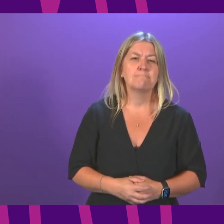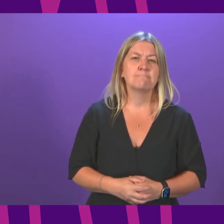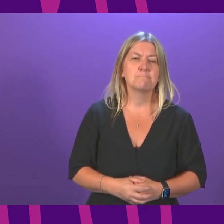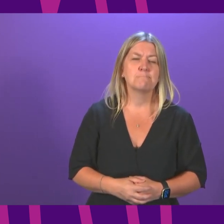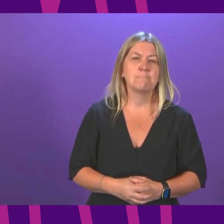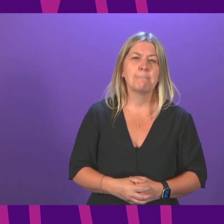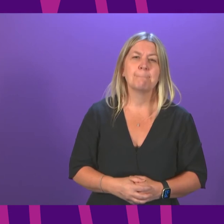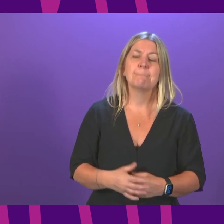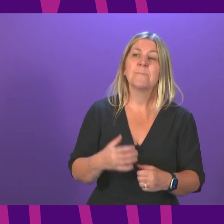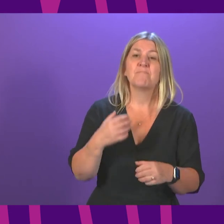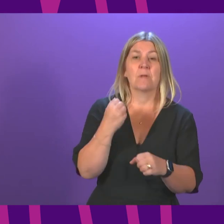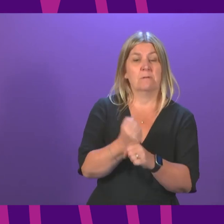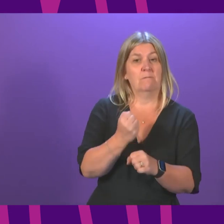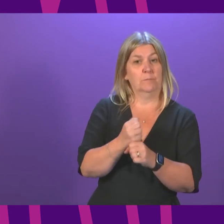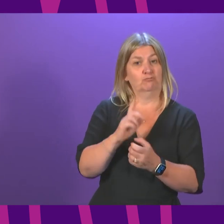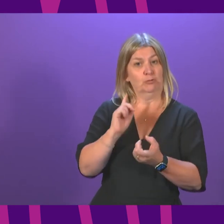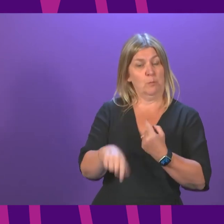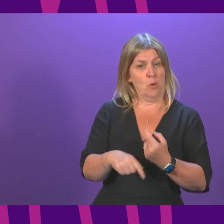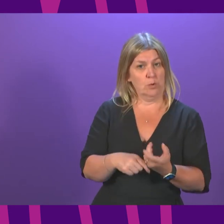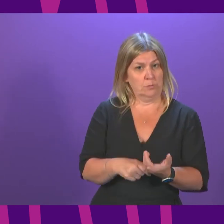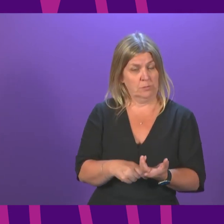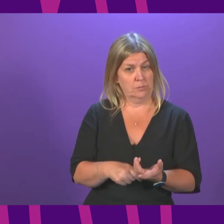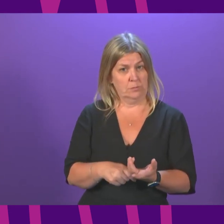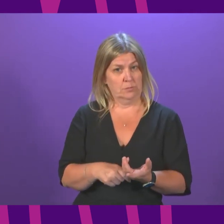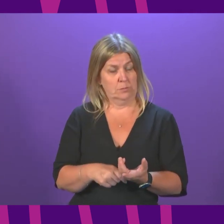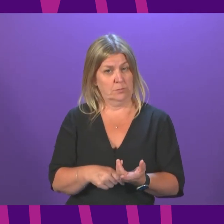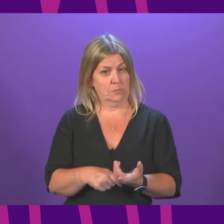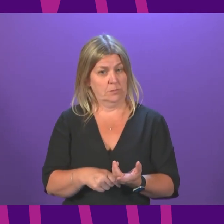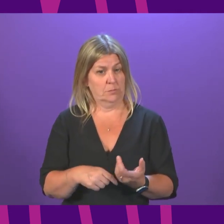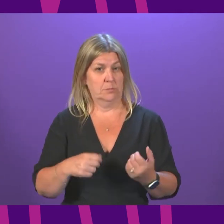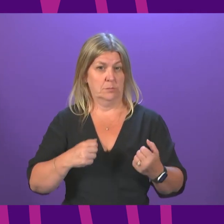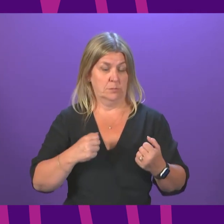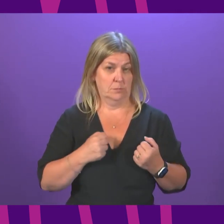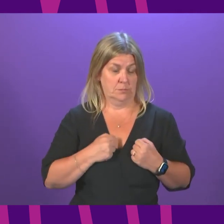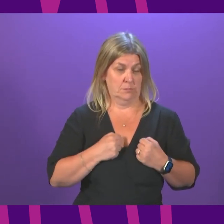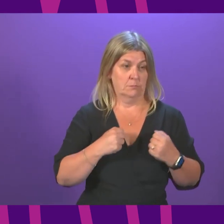chief whip is back. Believe me—people do not tangle with George Adam lightly, so Bill’s